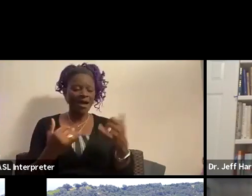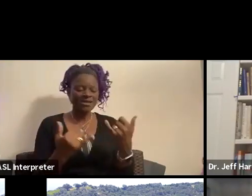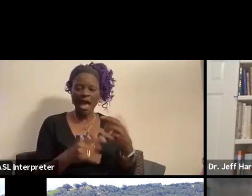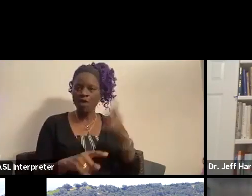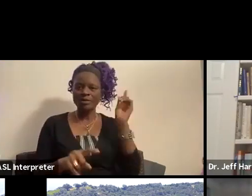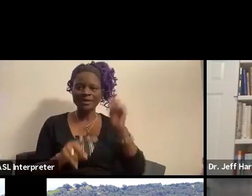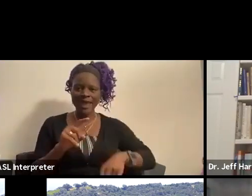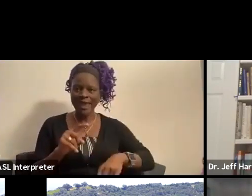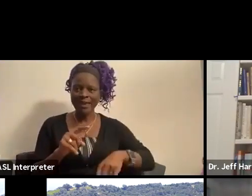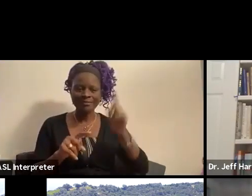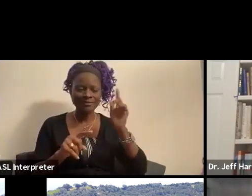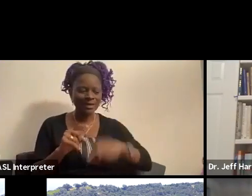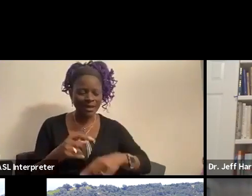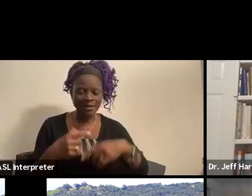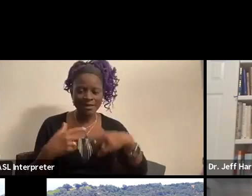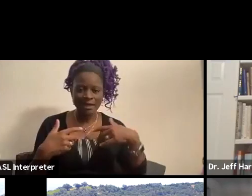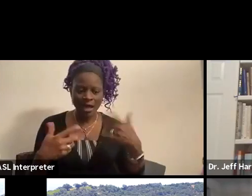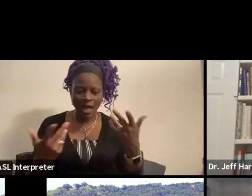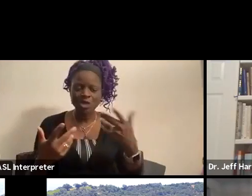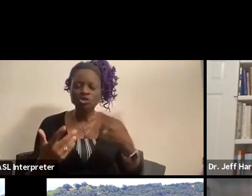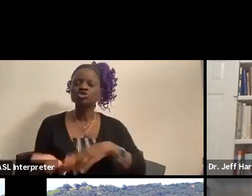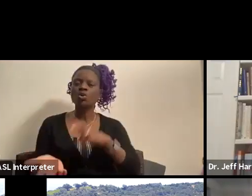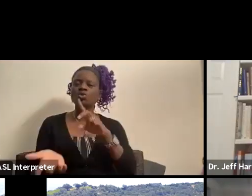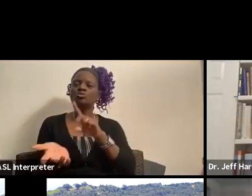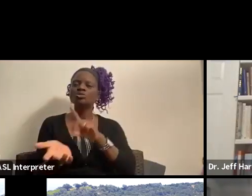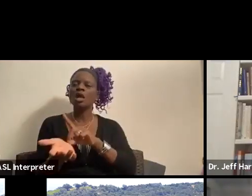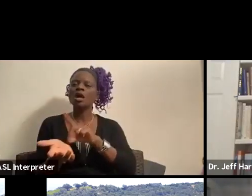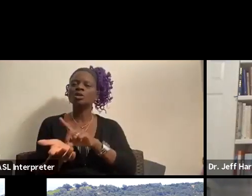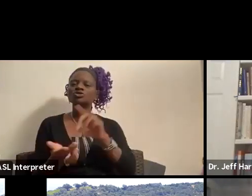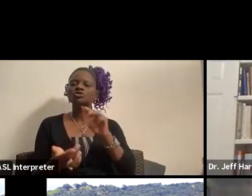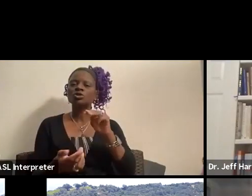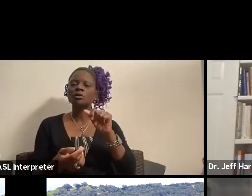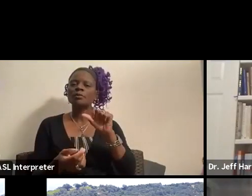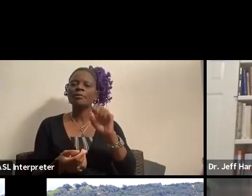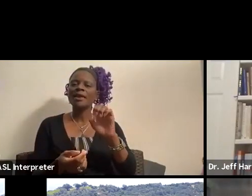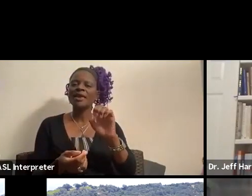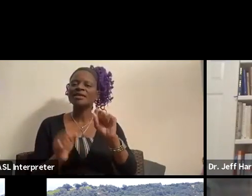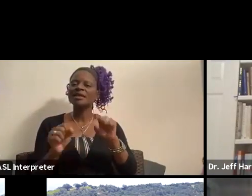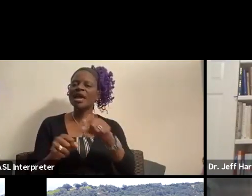Can you talk a little bit doctora Mase about about how it is involved?